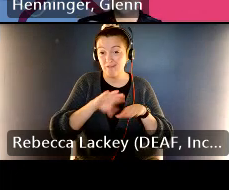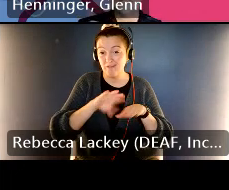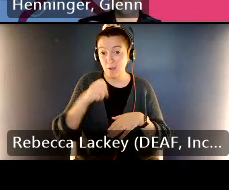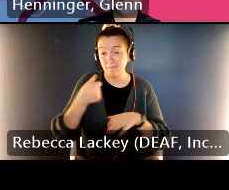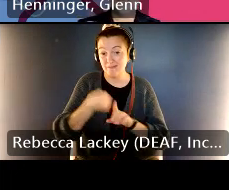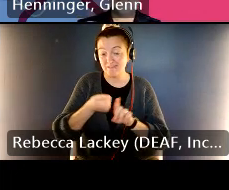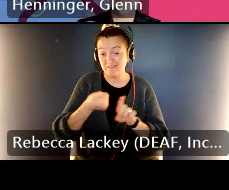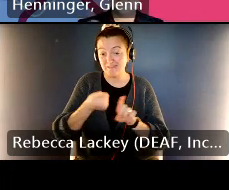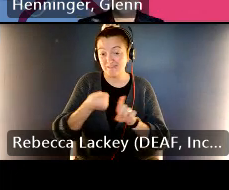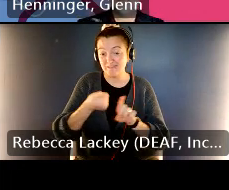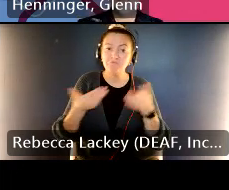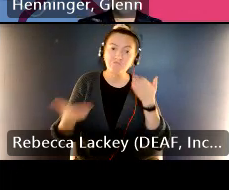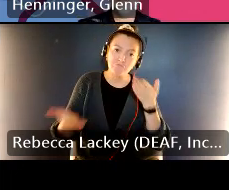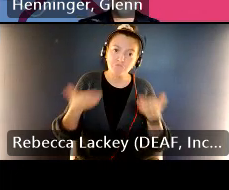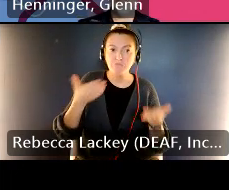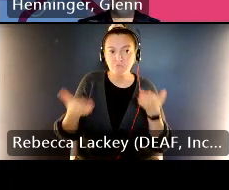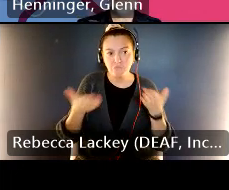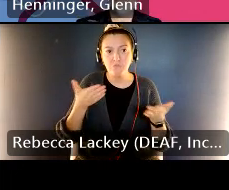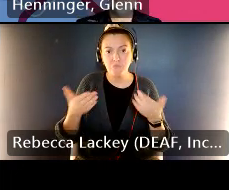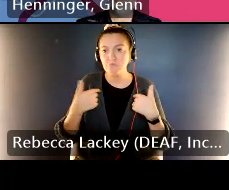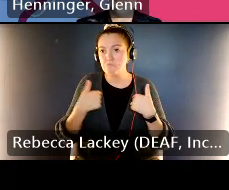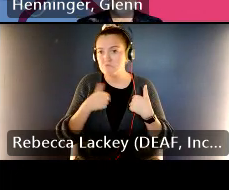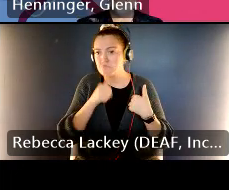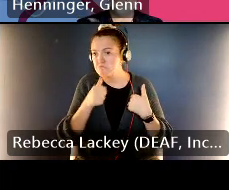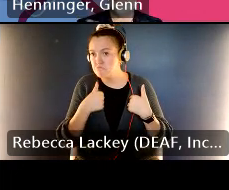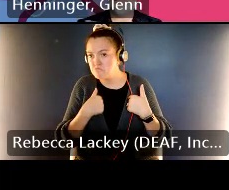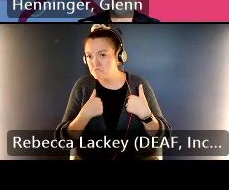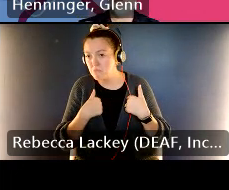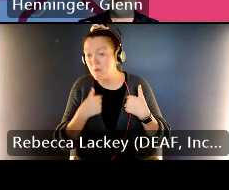Not probably what we would be doing, but this is again the city of Saint Louis.